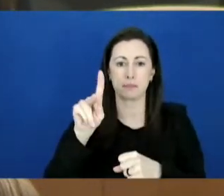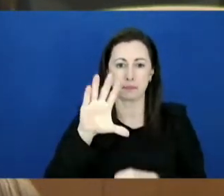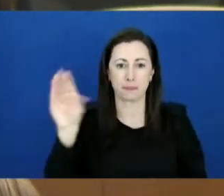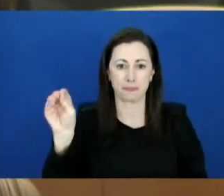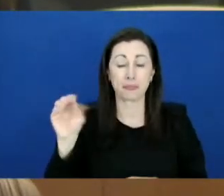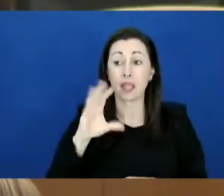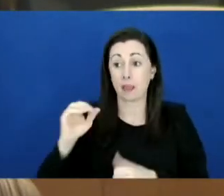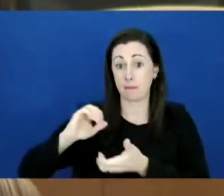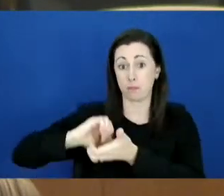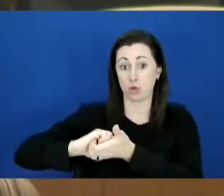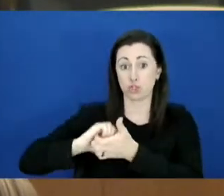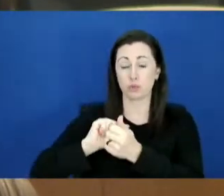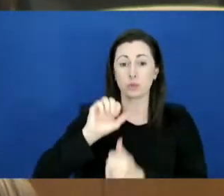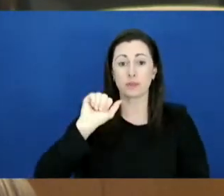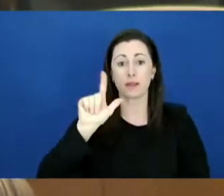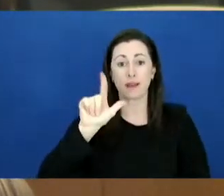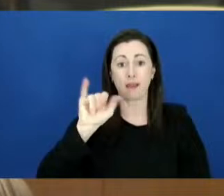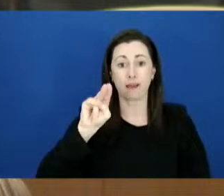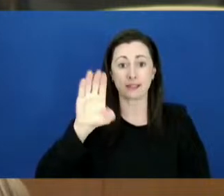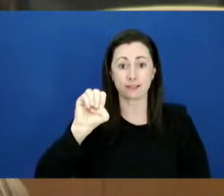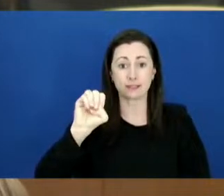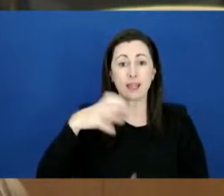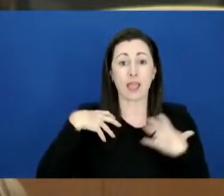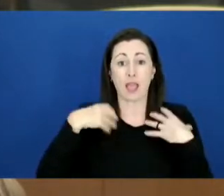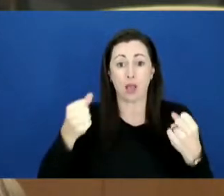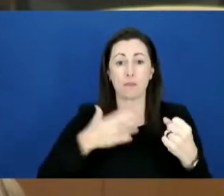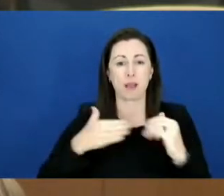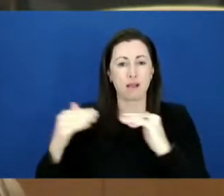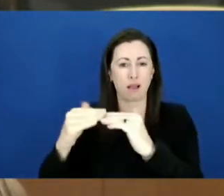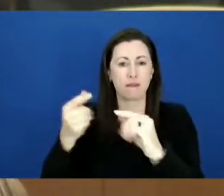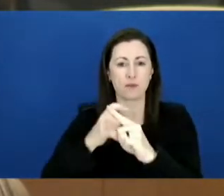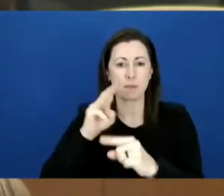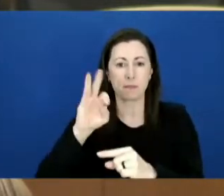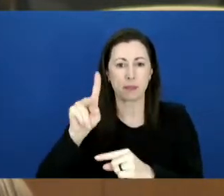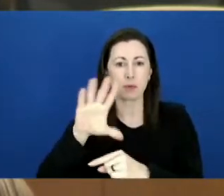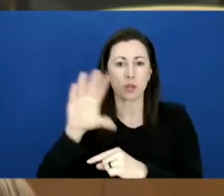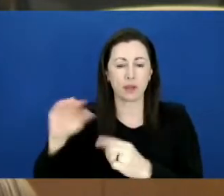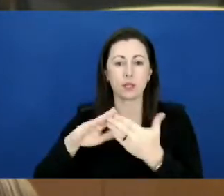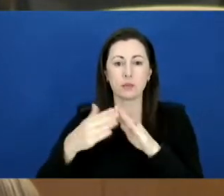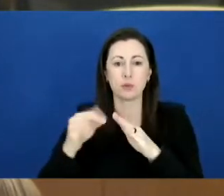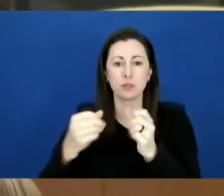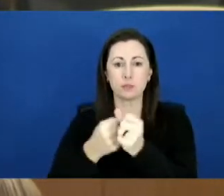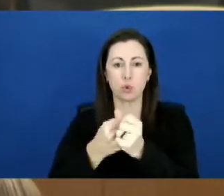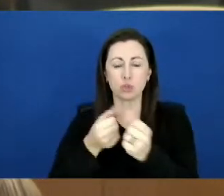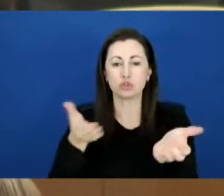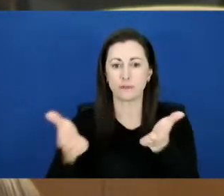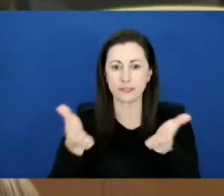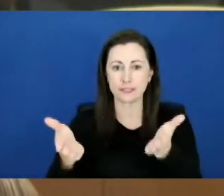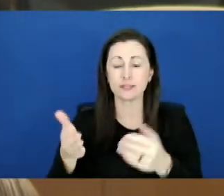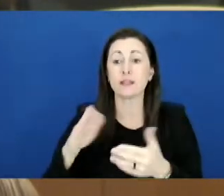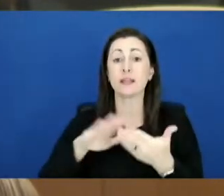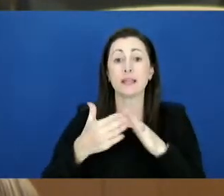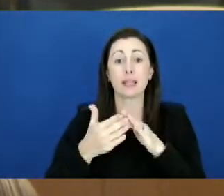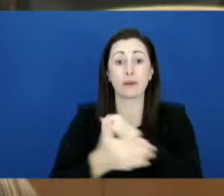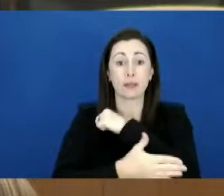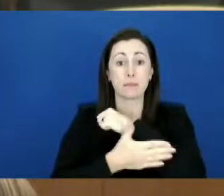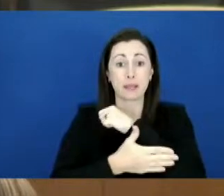ADVOCACY FOR BEHAVIORAL HEALTH IN MECKLENBURG COUNTY. AND IN PARTNERSHIP WITH ALLIANCE